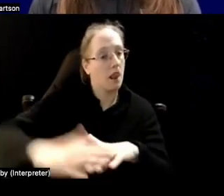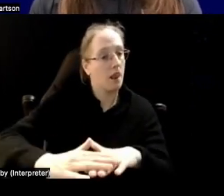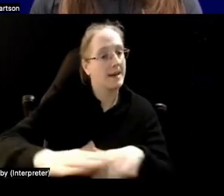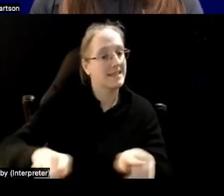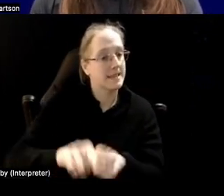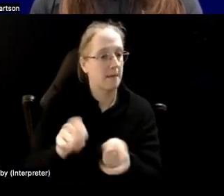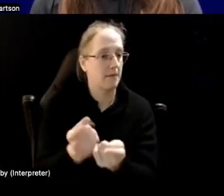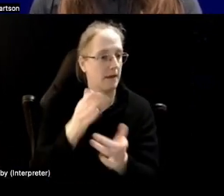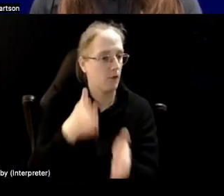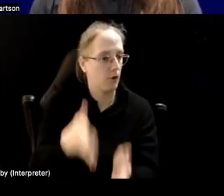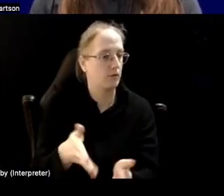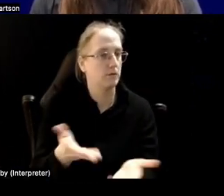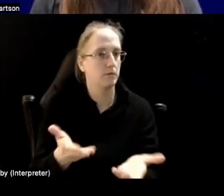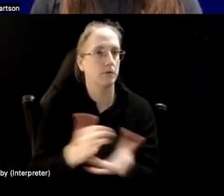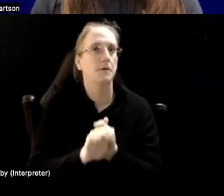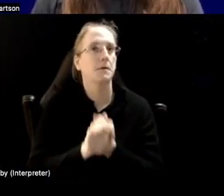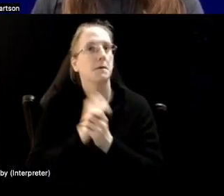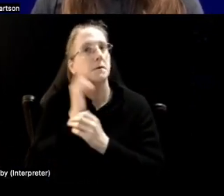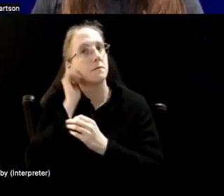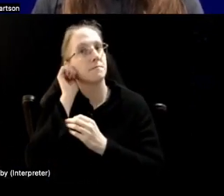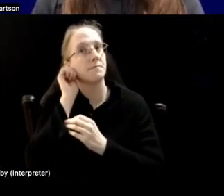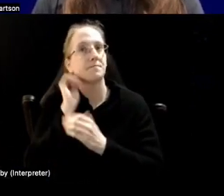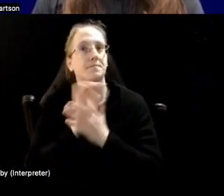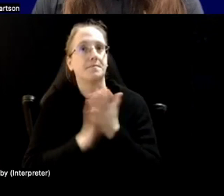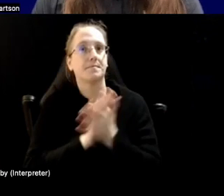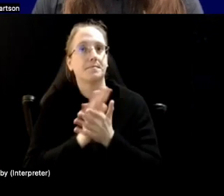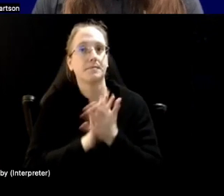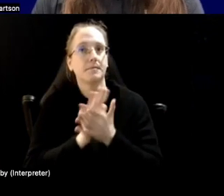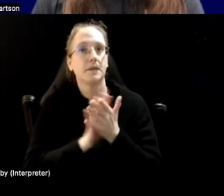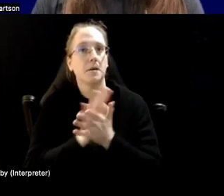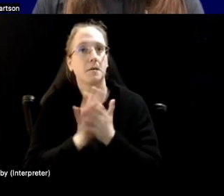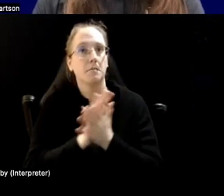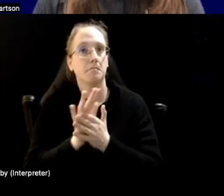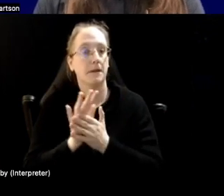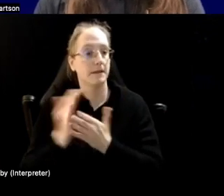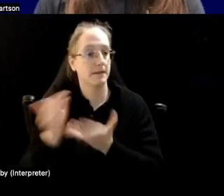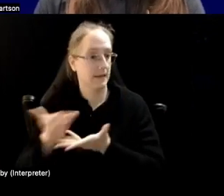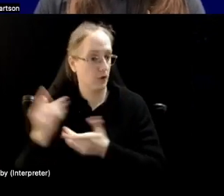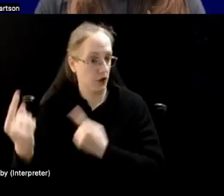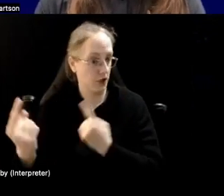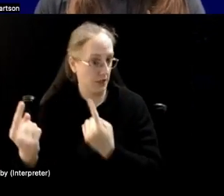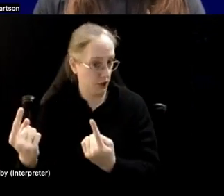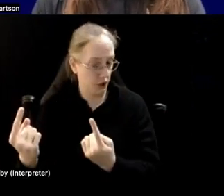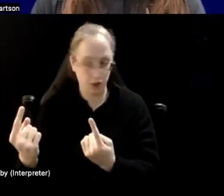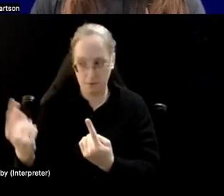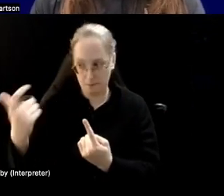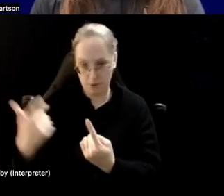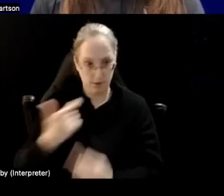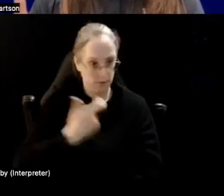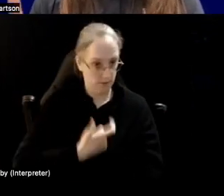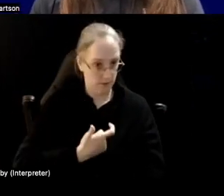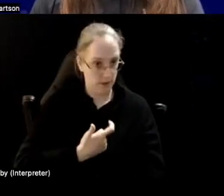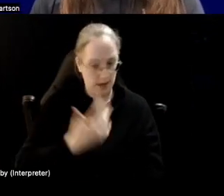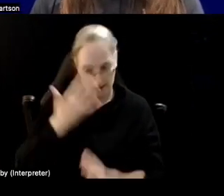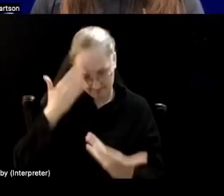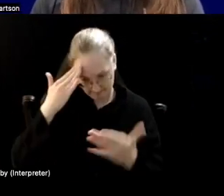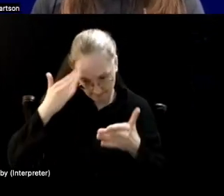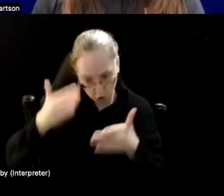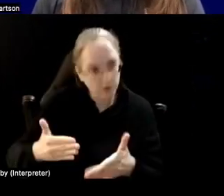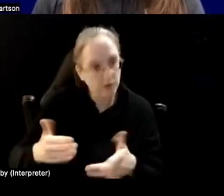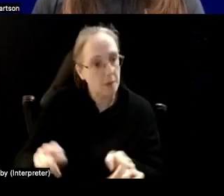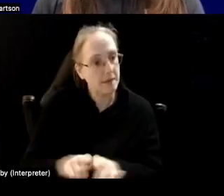partner and the deafblind person are attending to the same thing but it is the interaction partner